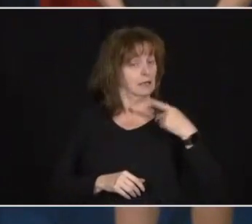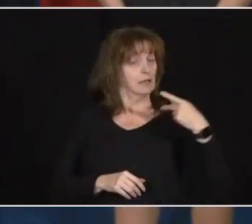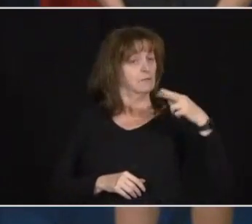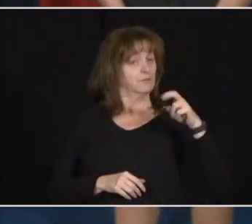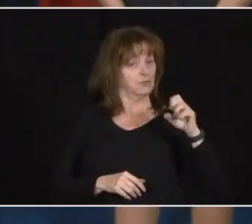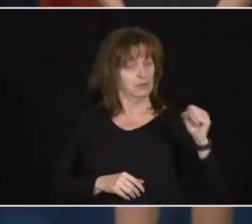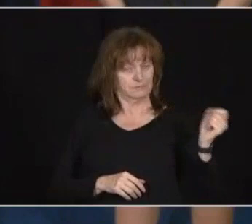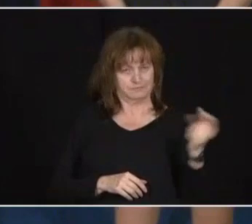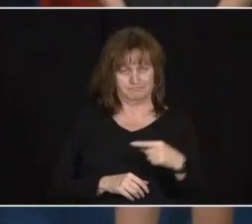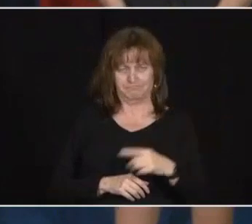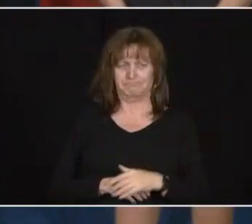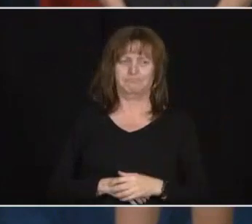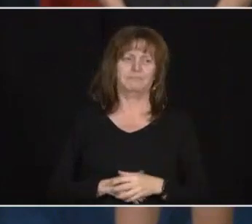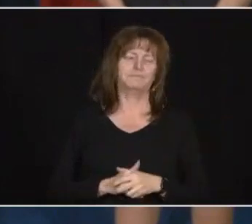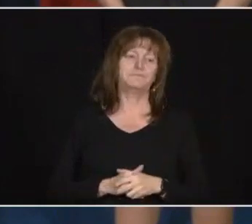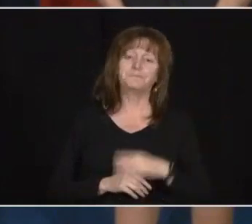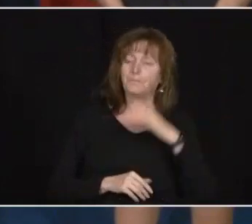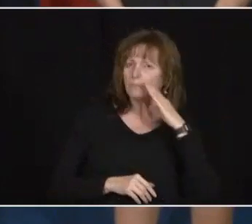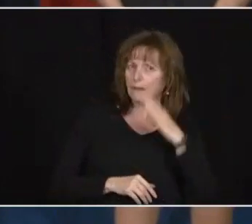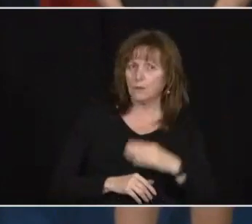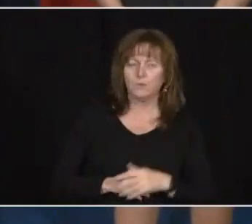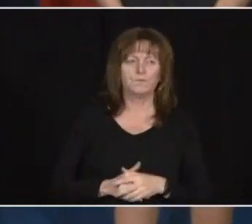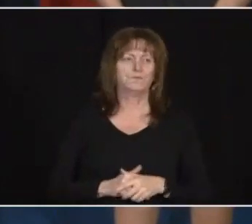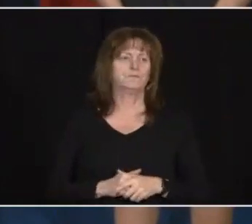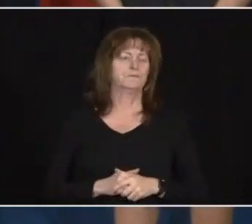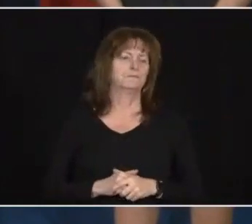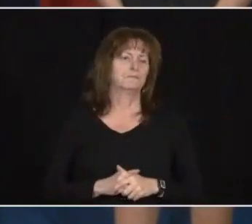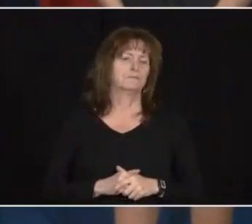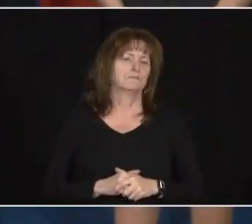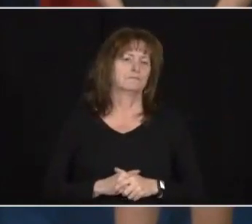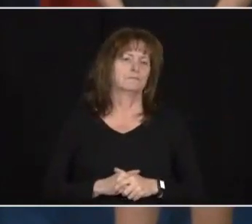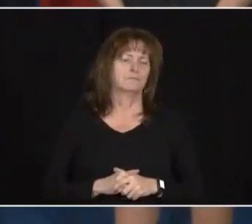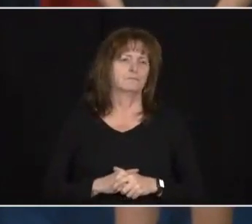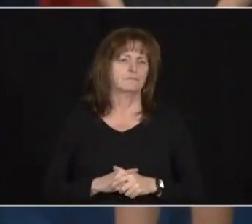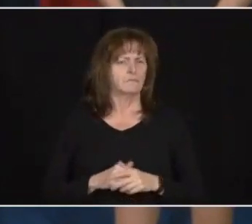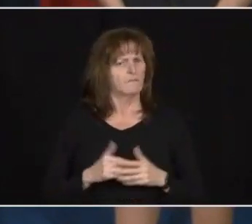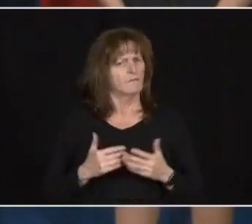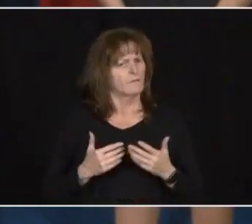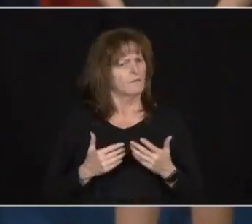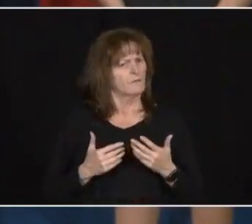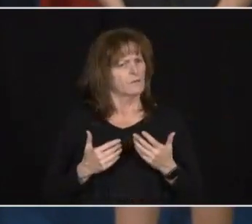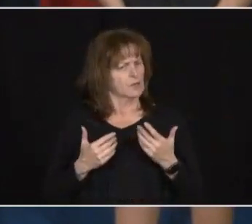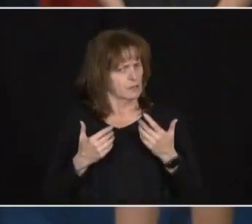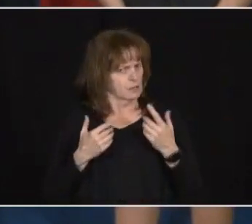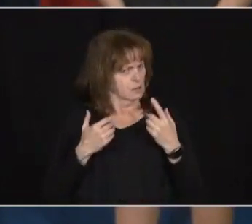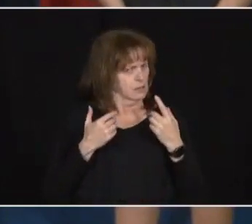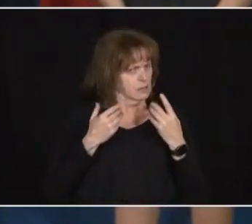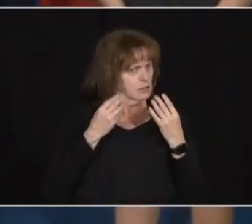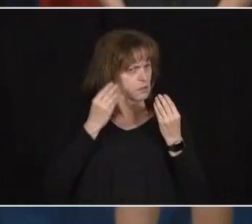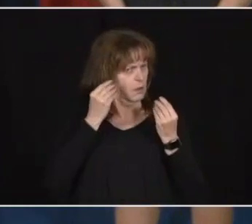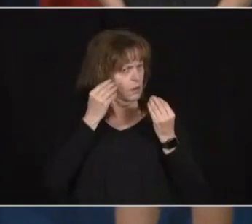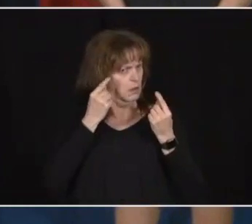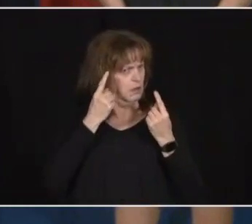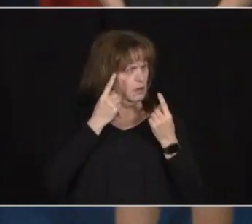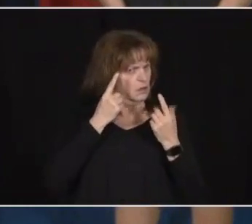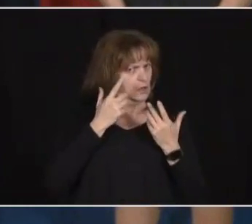I'm wondering if you've given any more thought to when child care centres writ large are going